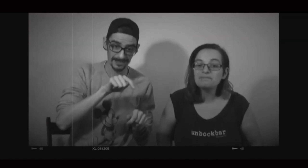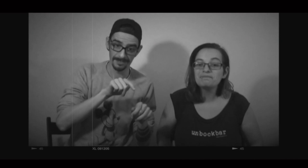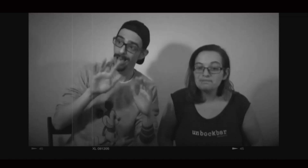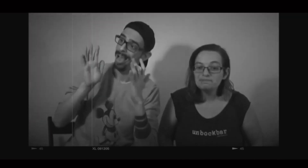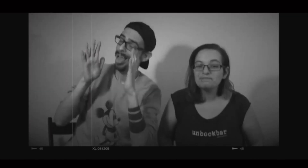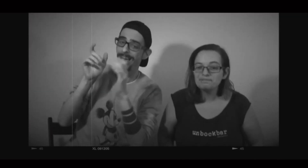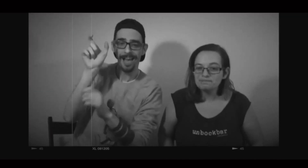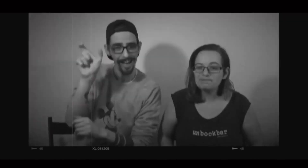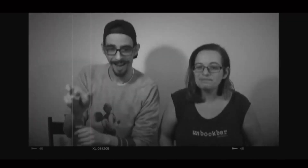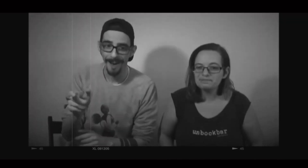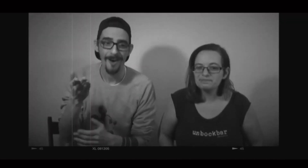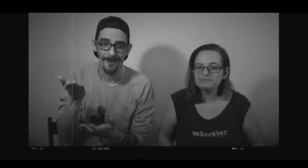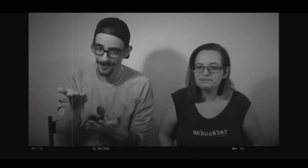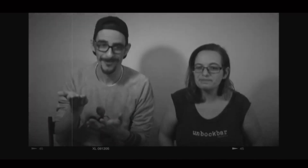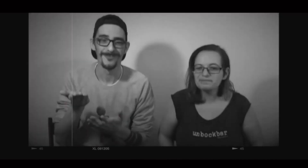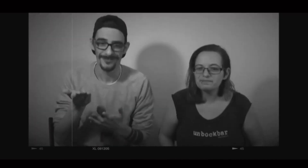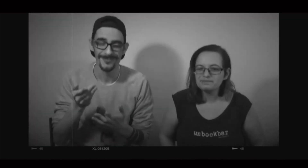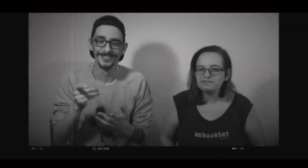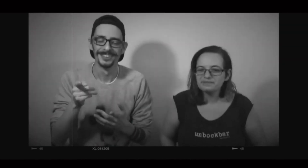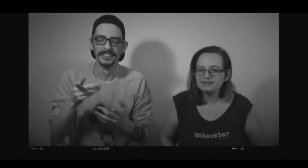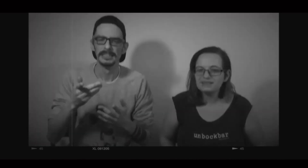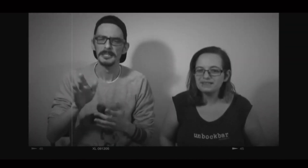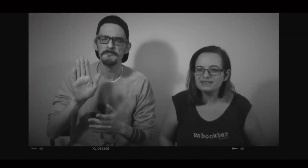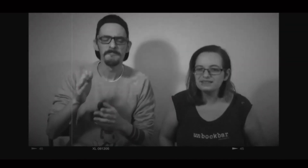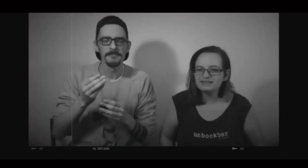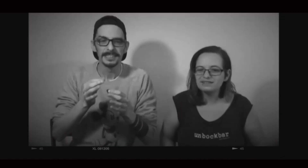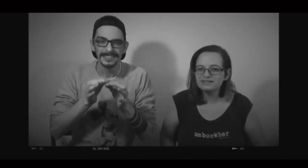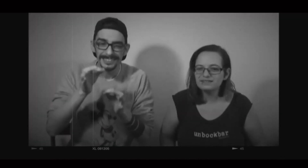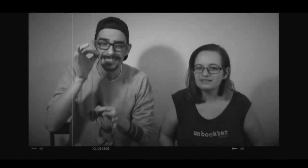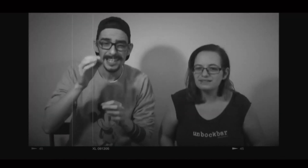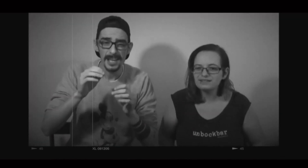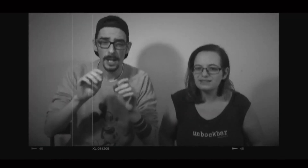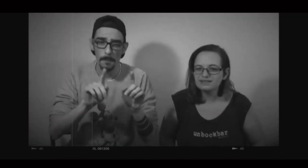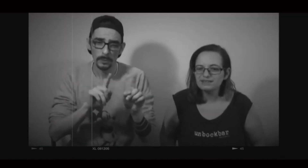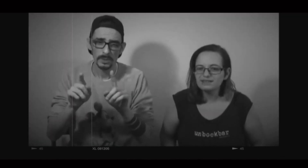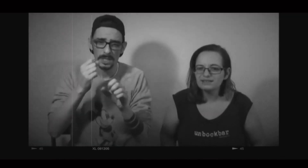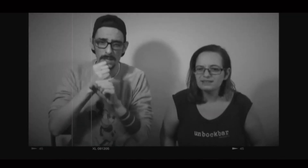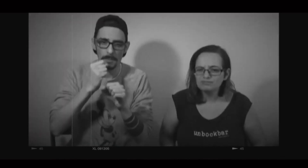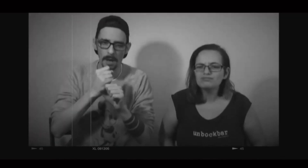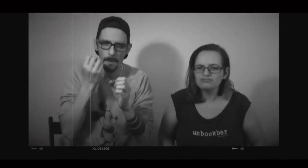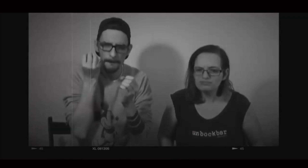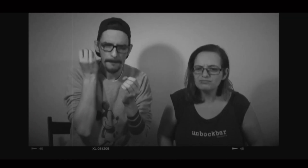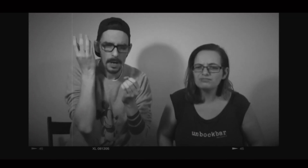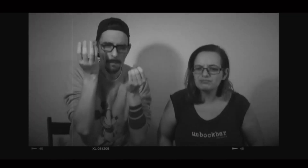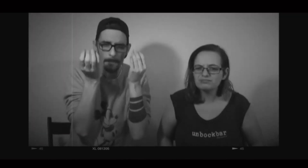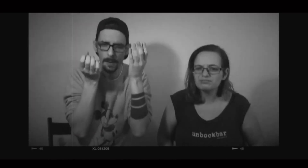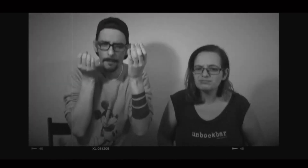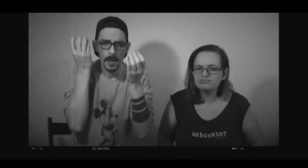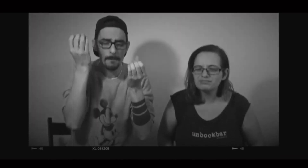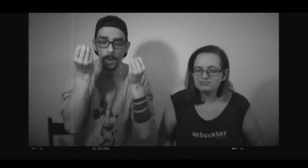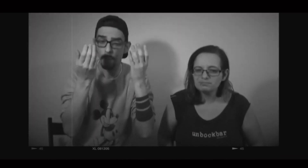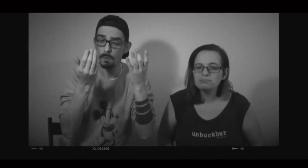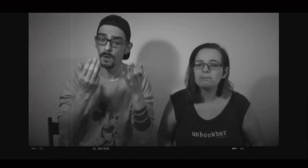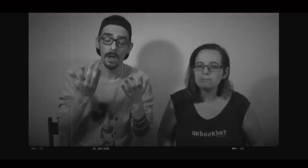He has a large fan base who admires him. His style of music is creatively demanding